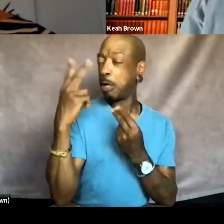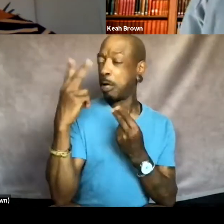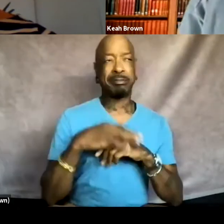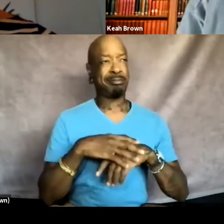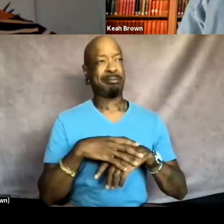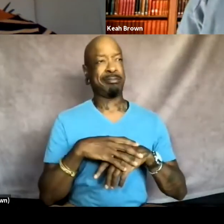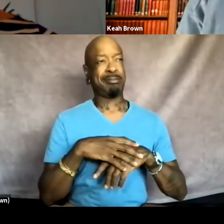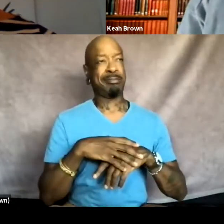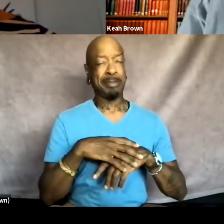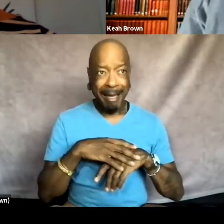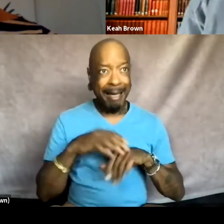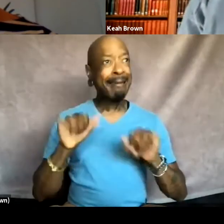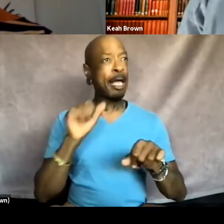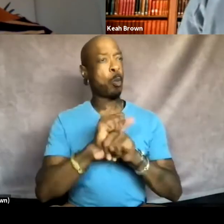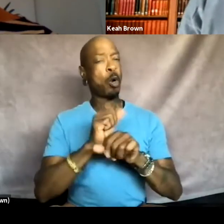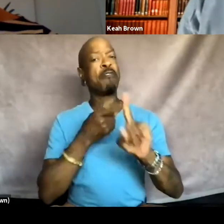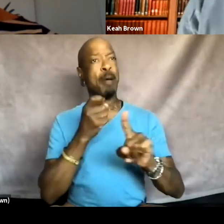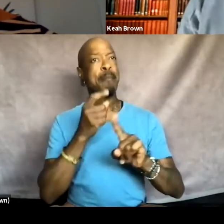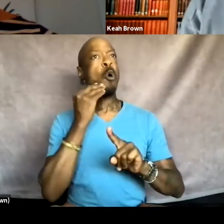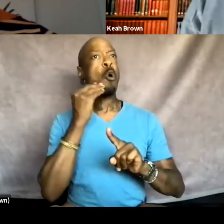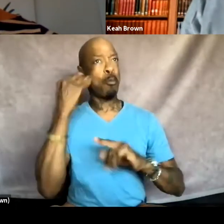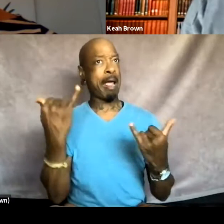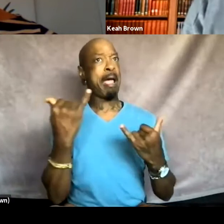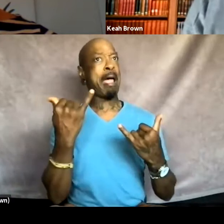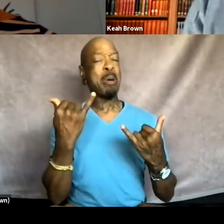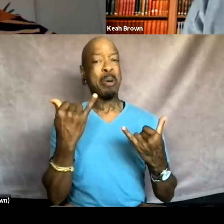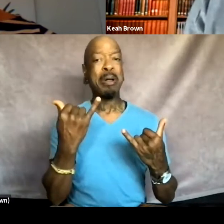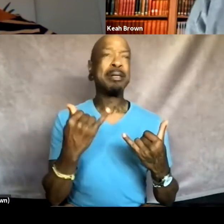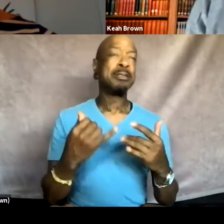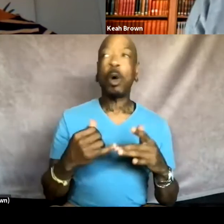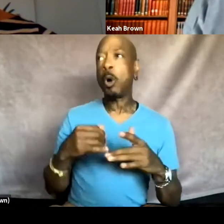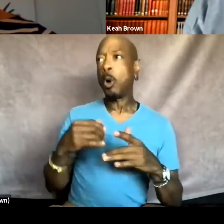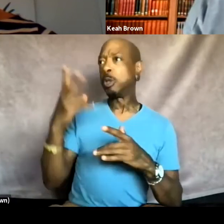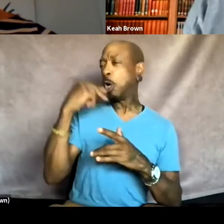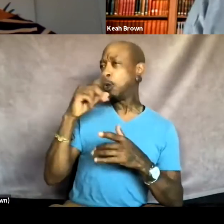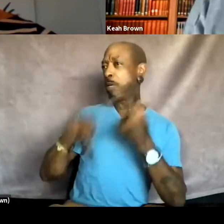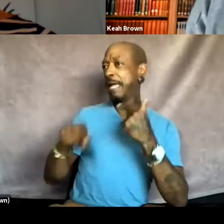the majority of the time and come into an office twice a week or no, you can't possibly do.